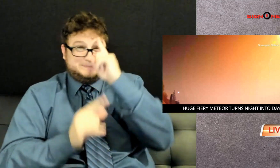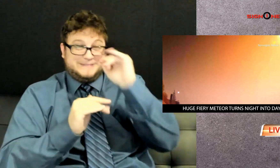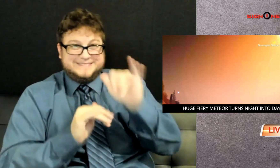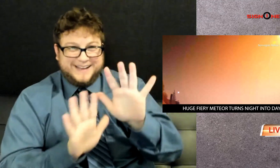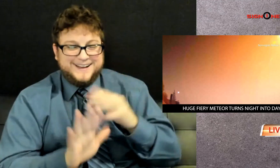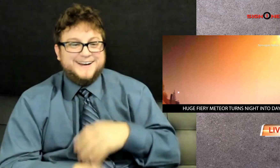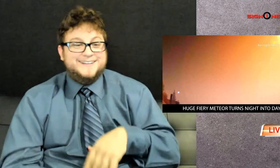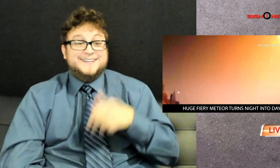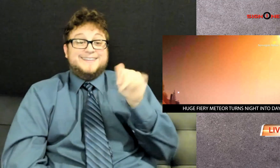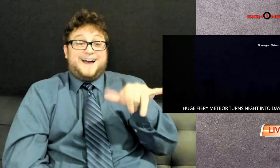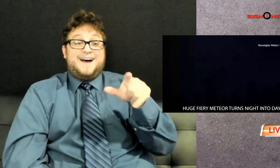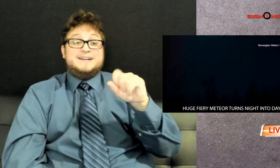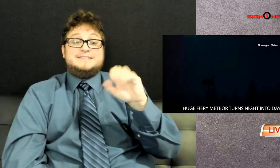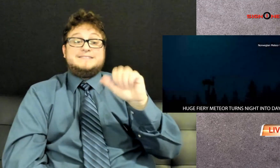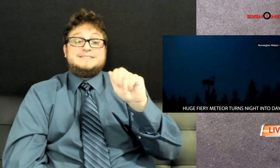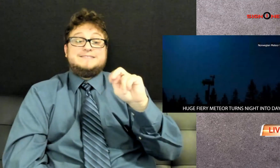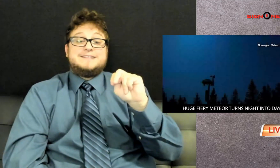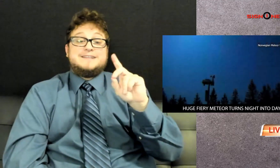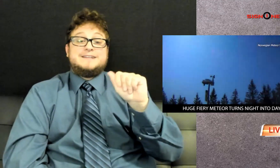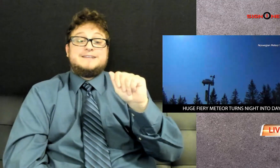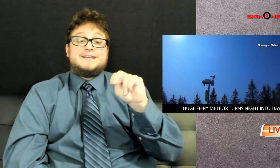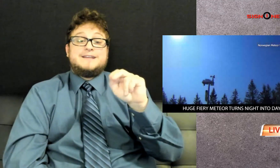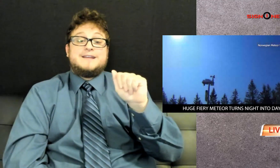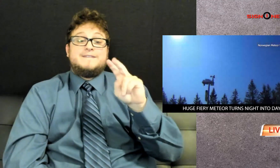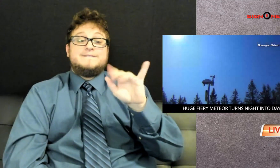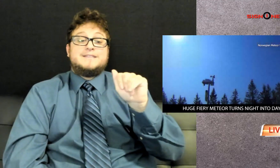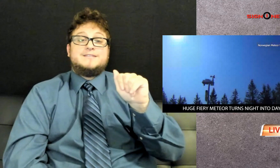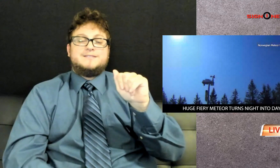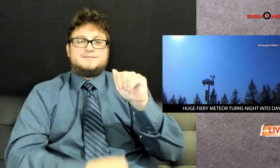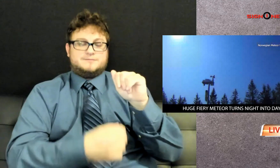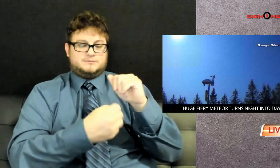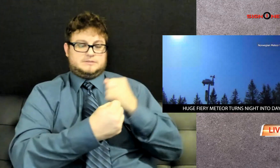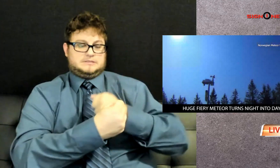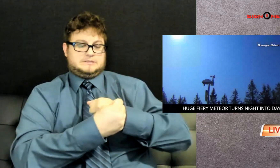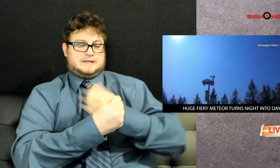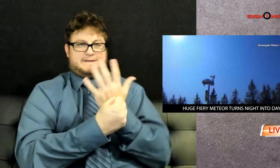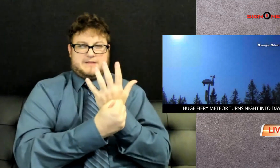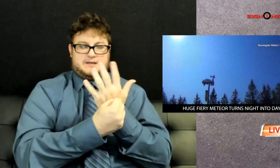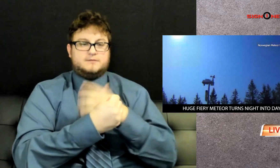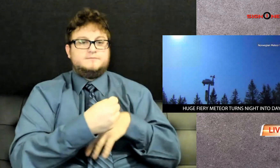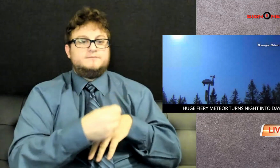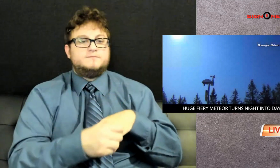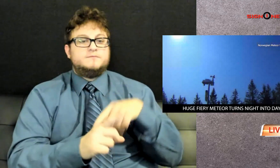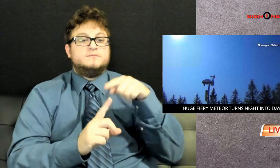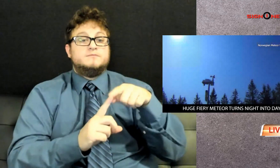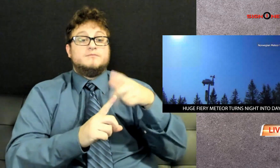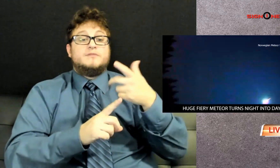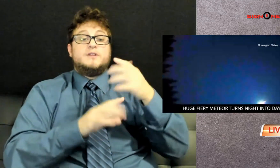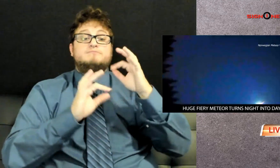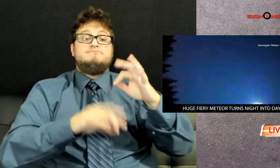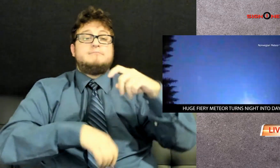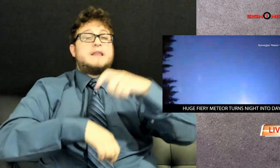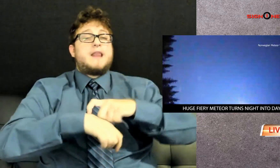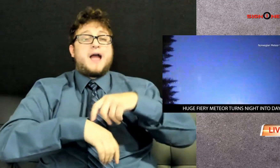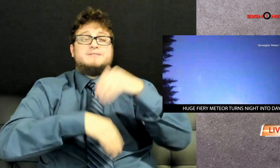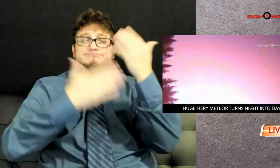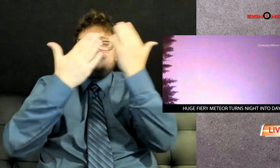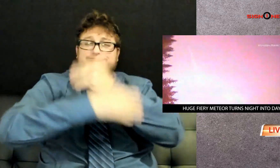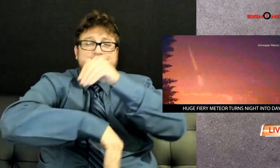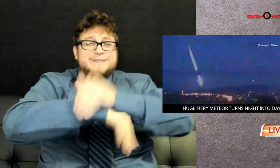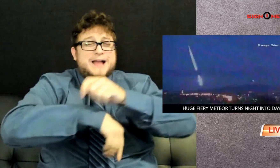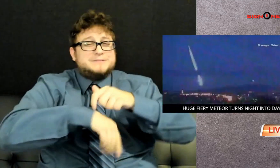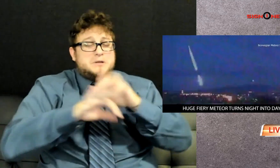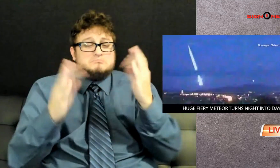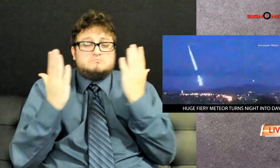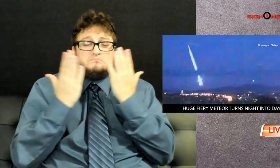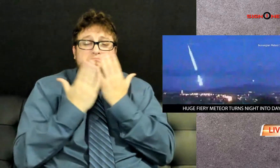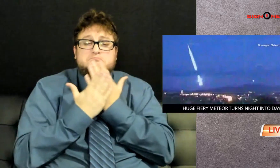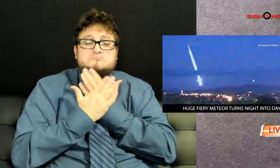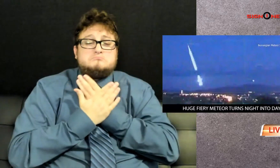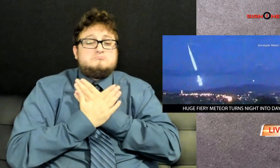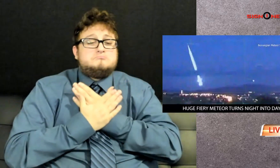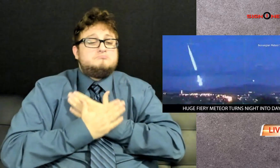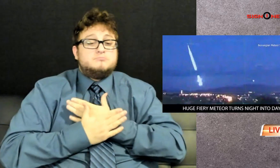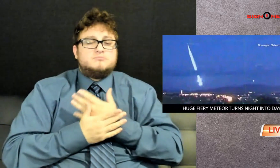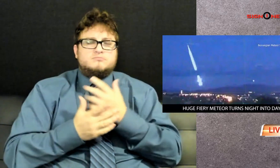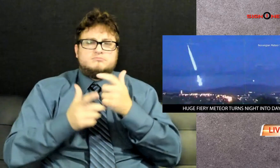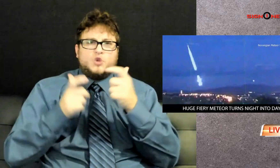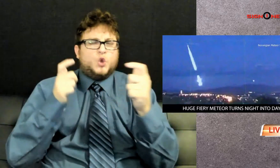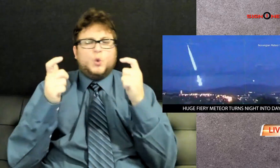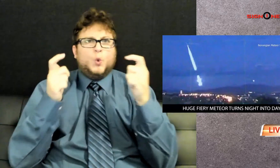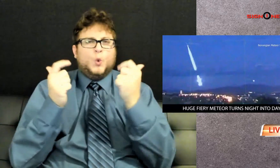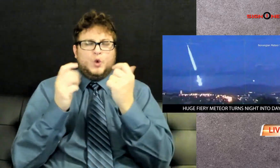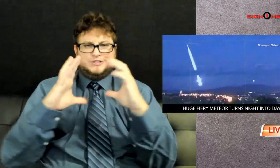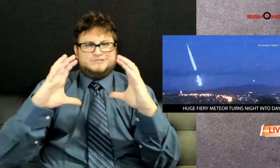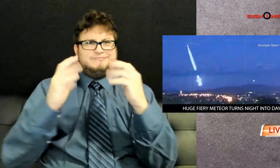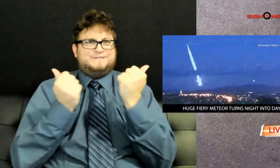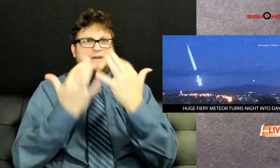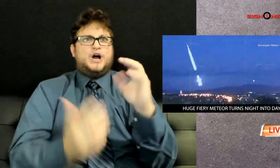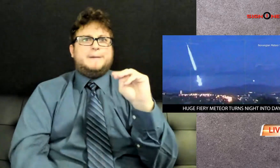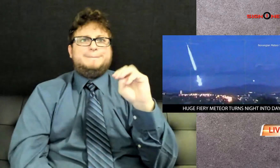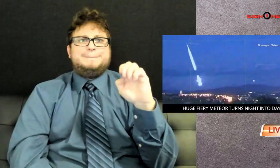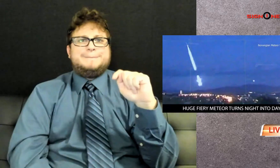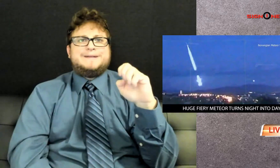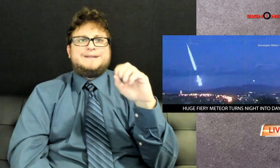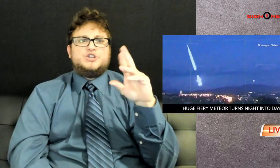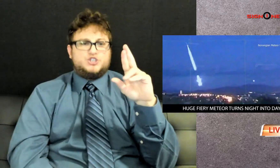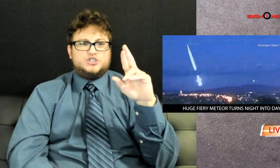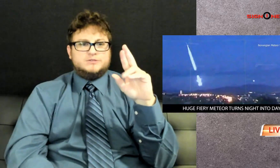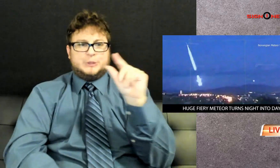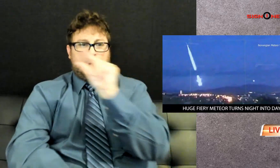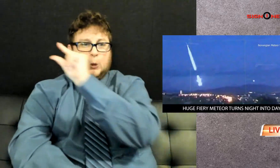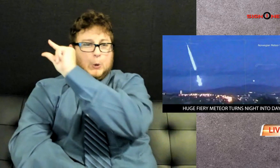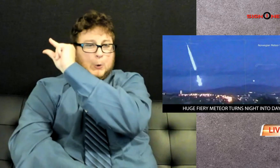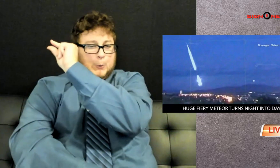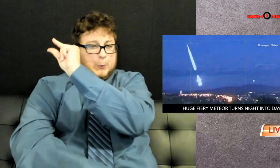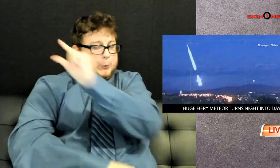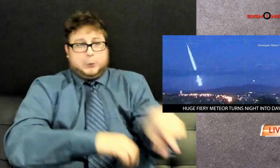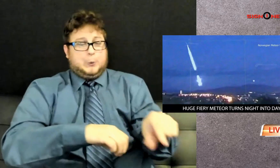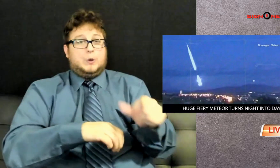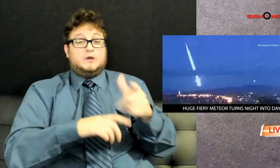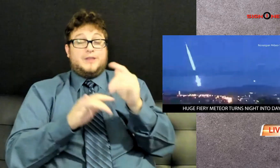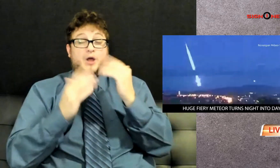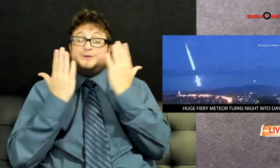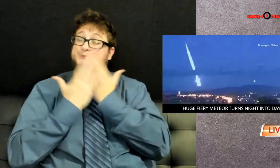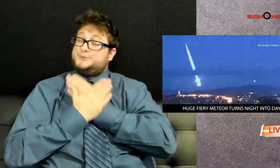was not expecting that a huge fiery meteor tore across the evening sky in Scandinavia